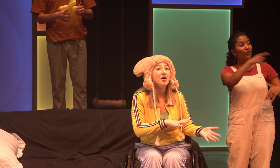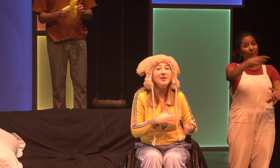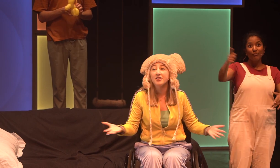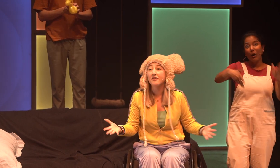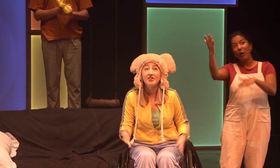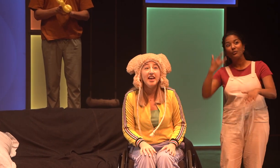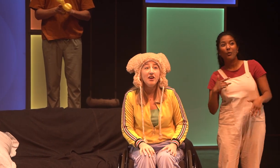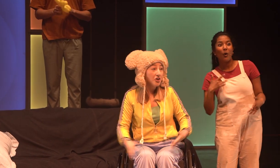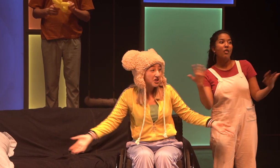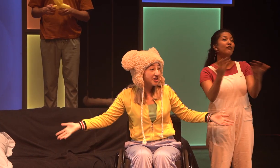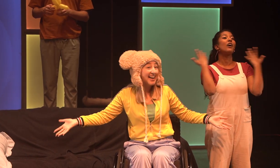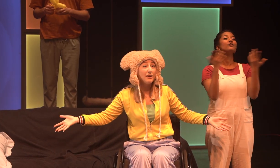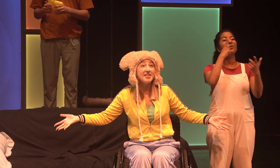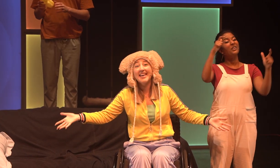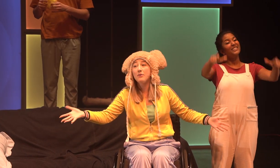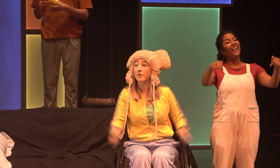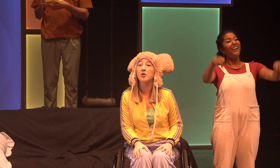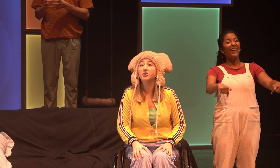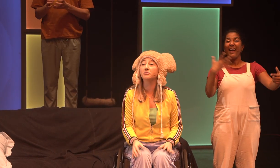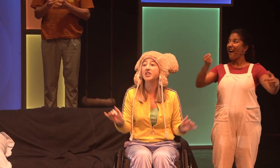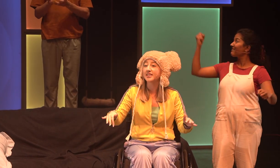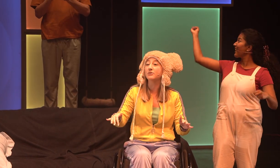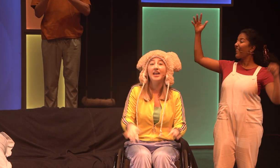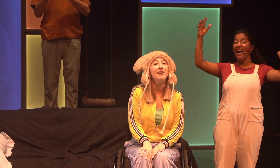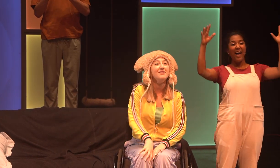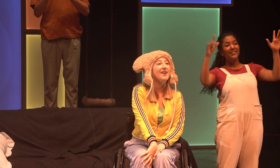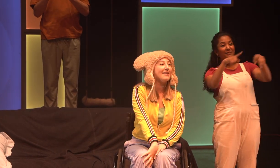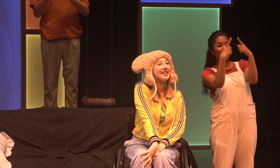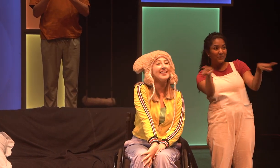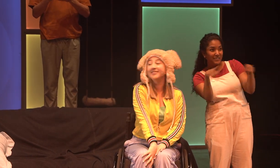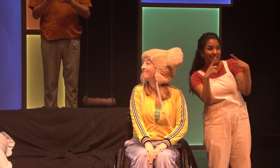air or you can just hang out in here while we put on some chilled out sound and